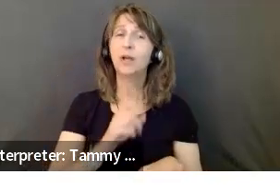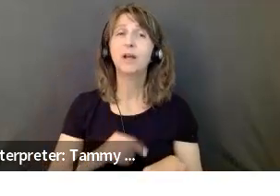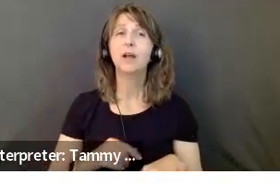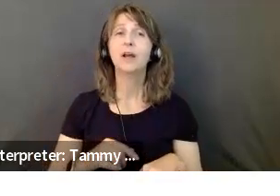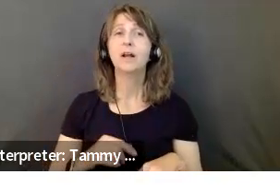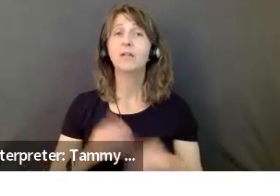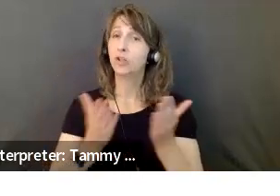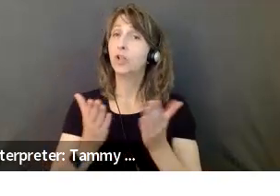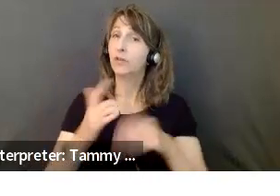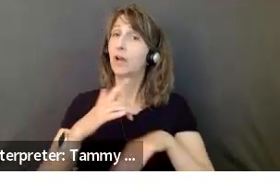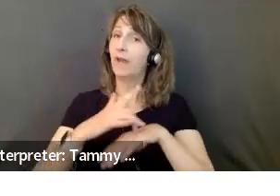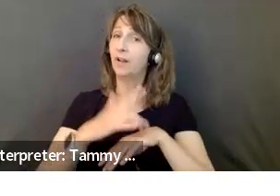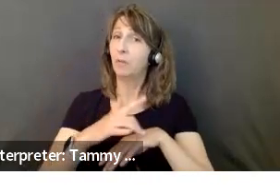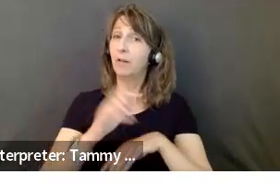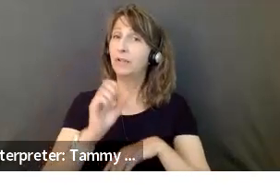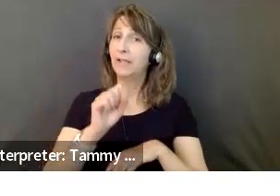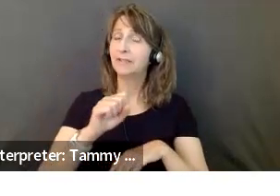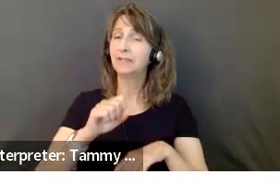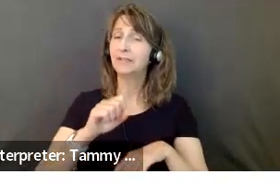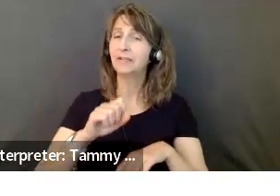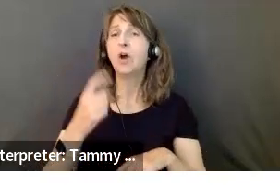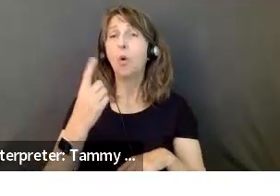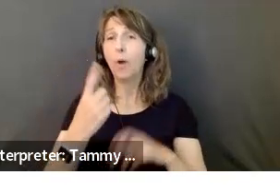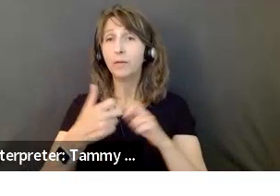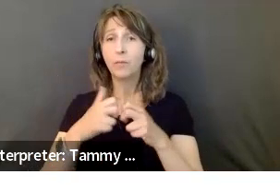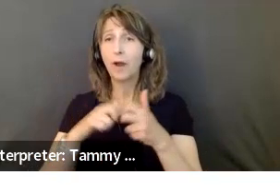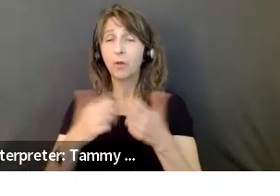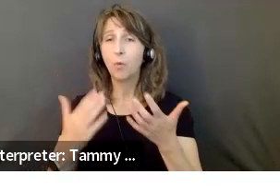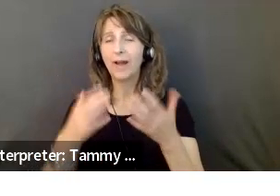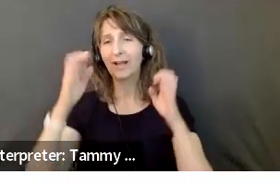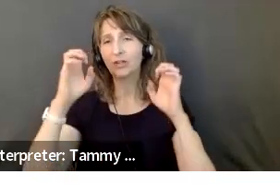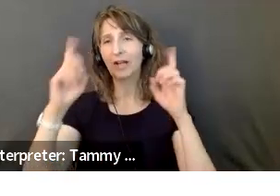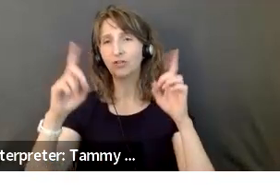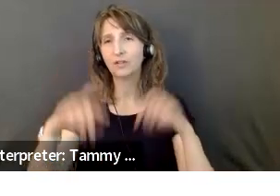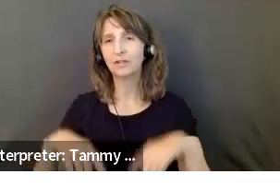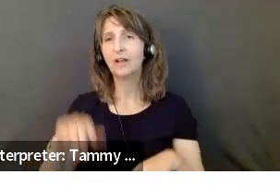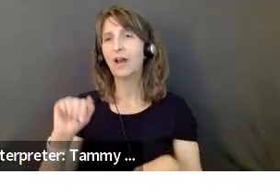The problem was other things. So one of them was education. So I know Ashley, you said this in the group. I think a couple of our other families. I didn't know we had all this in the, health system.